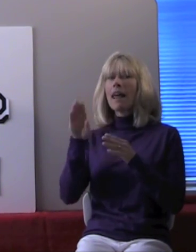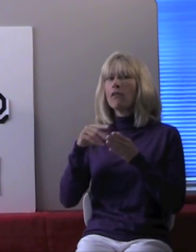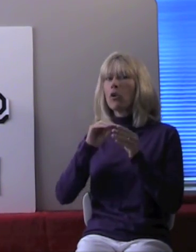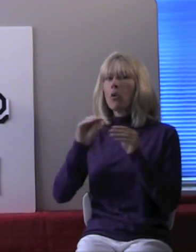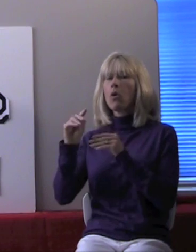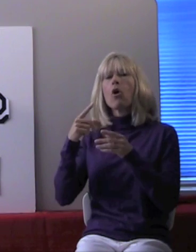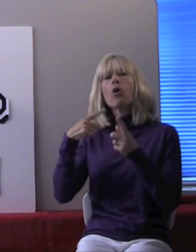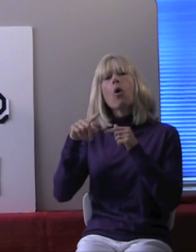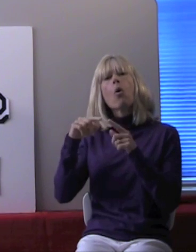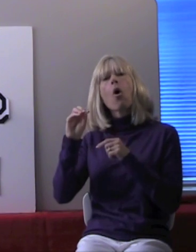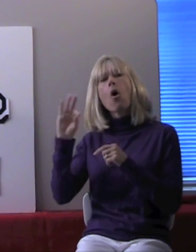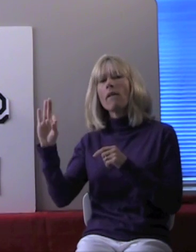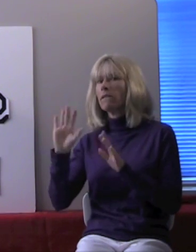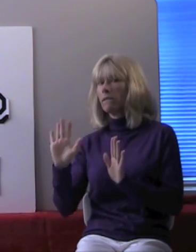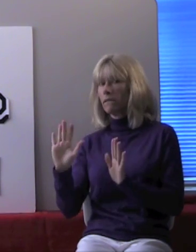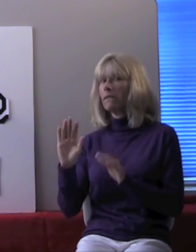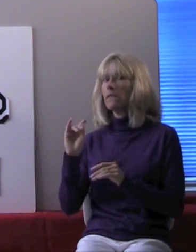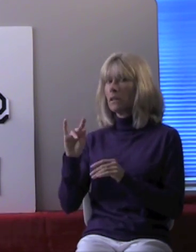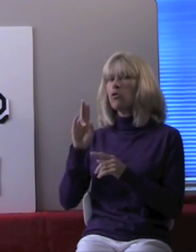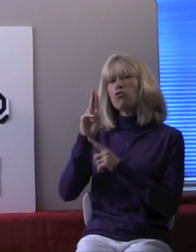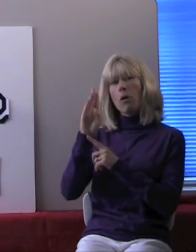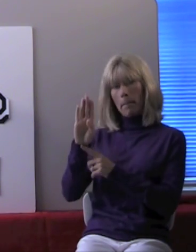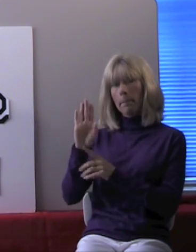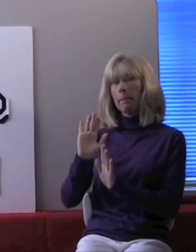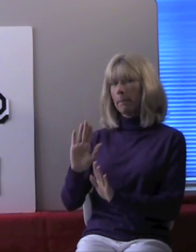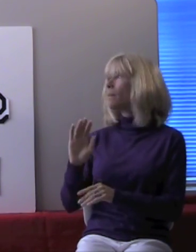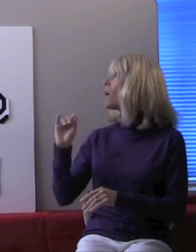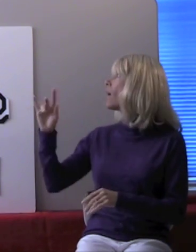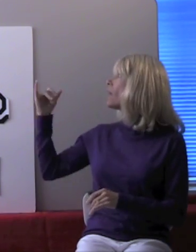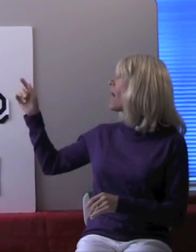The contact stays. It never goes off. It's a rub.